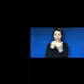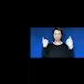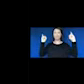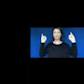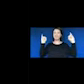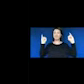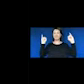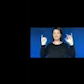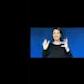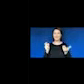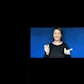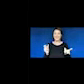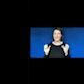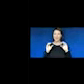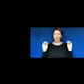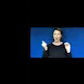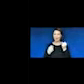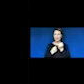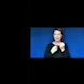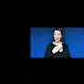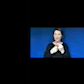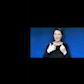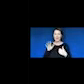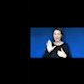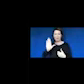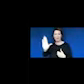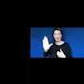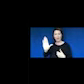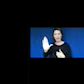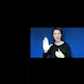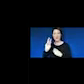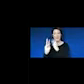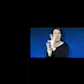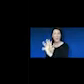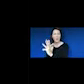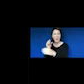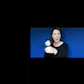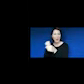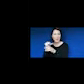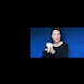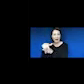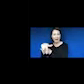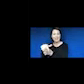It was her own little world. That was good for me to see, these are the things that she is able to do, and has a level